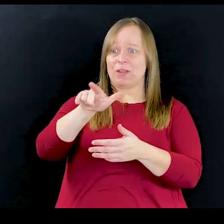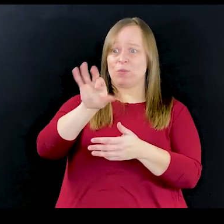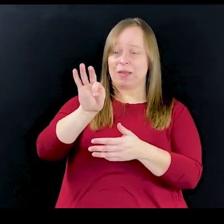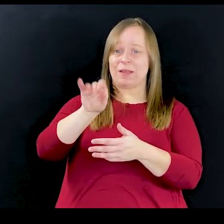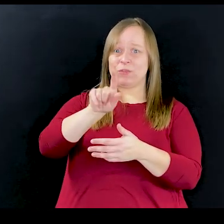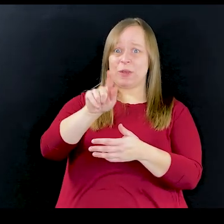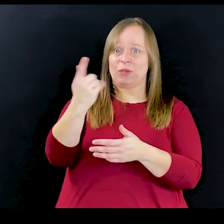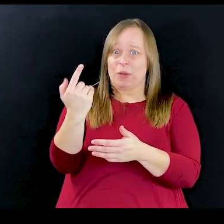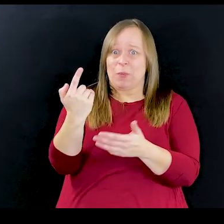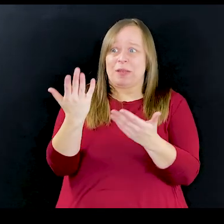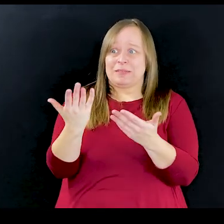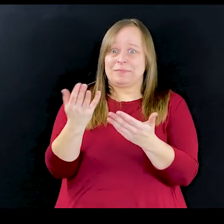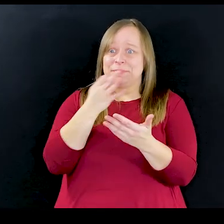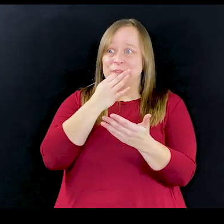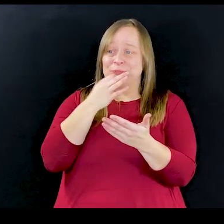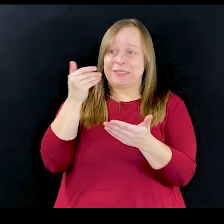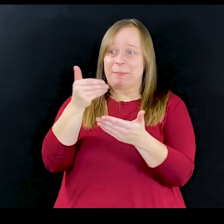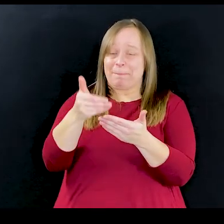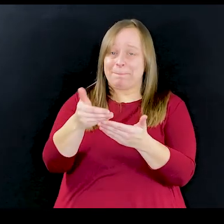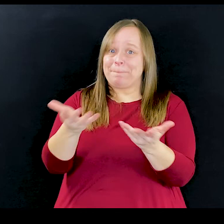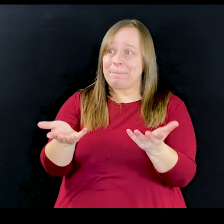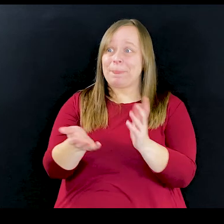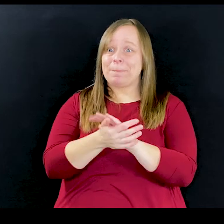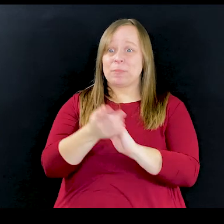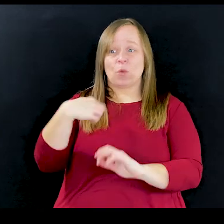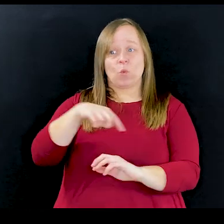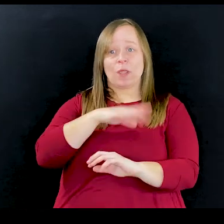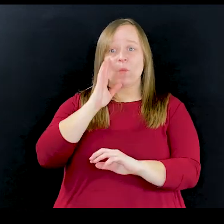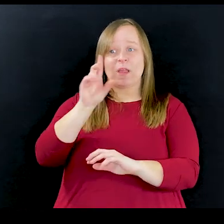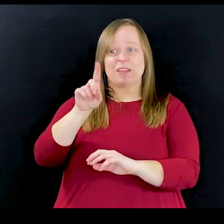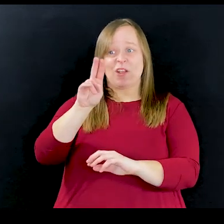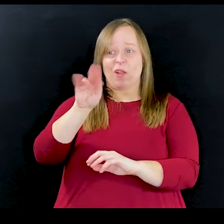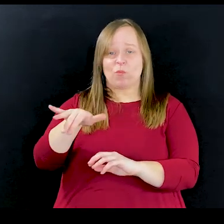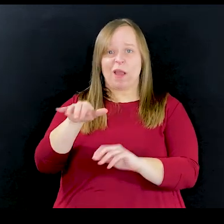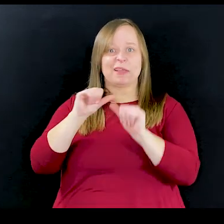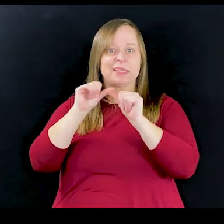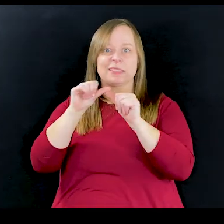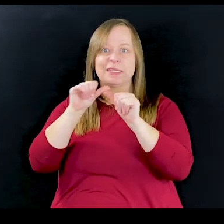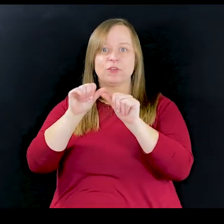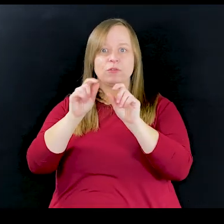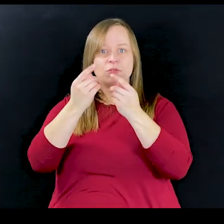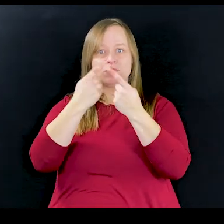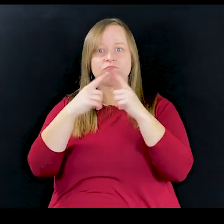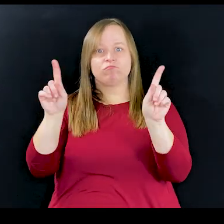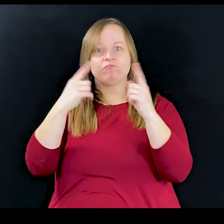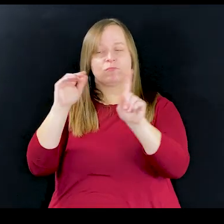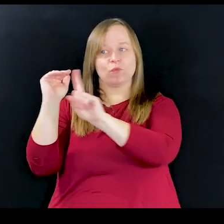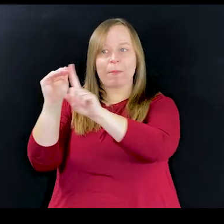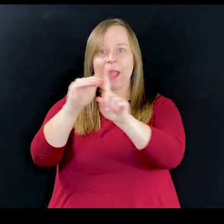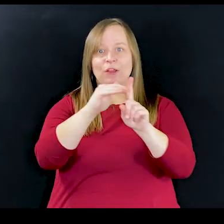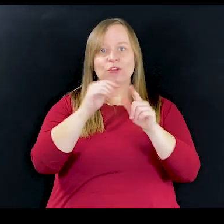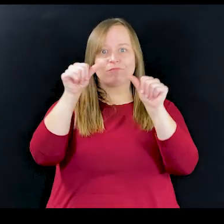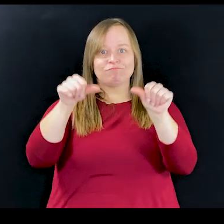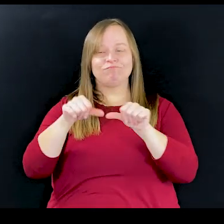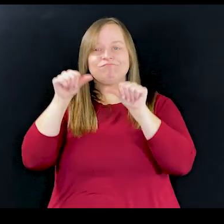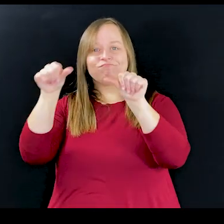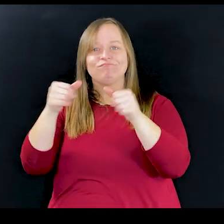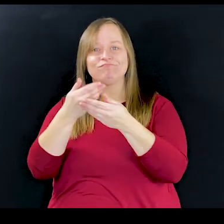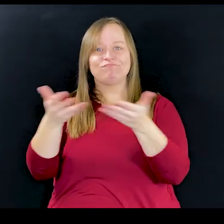We're talking about May of 2021. We will at DRNY continue to set reminders and put them out